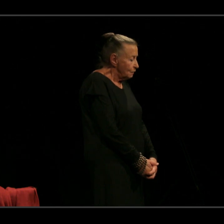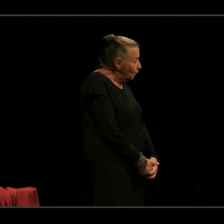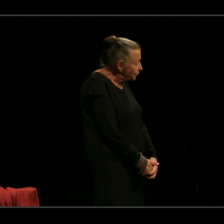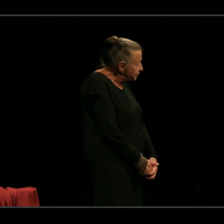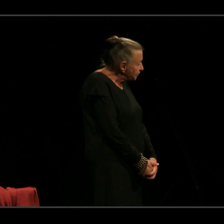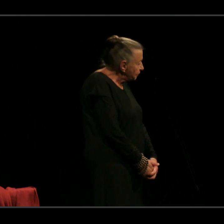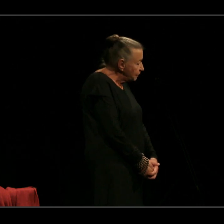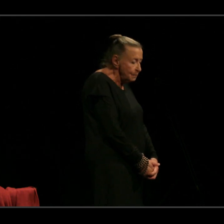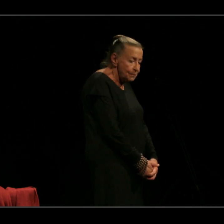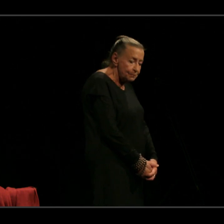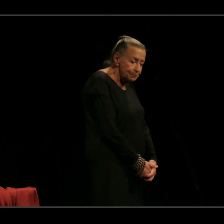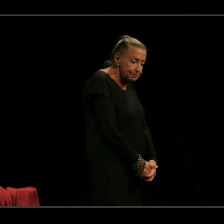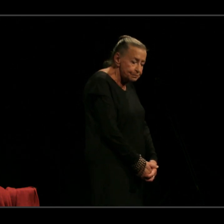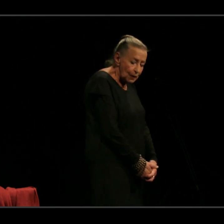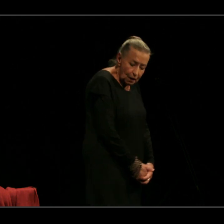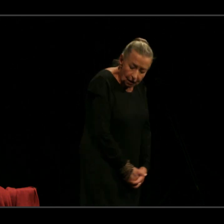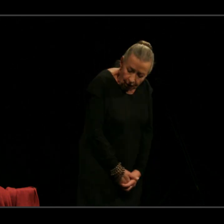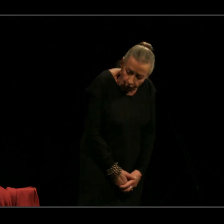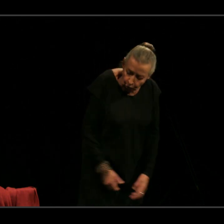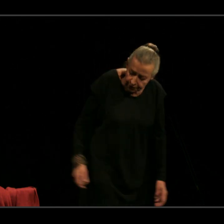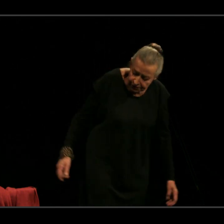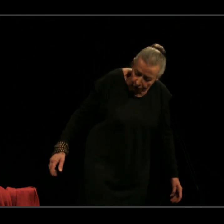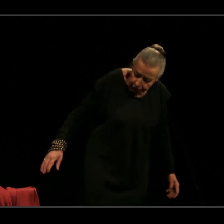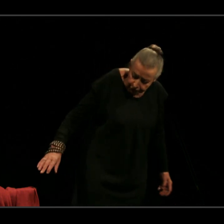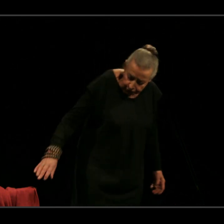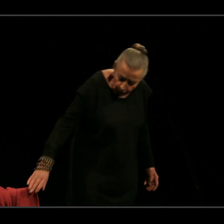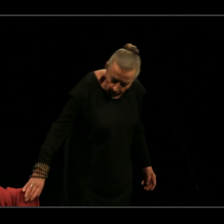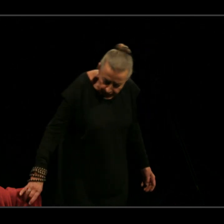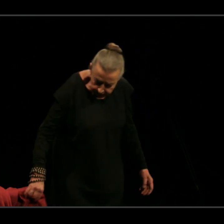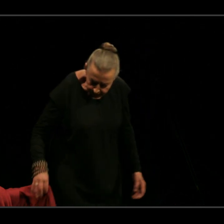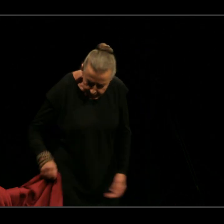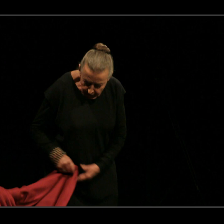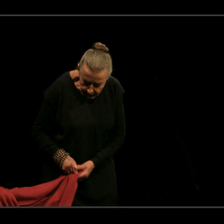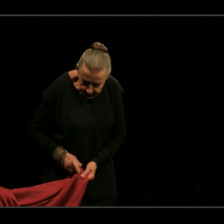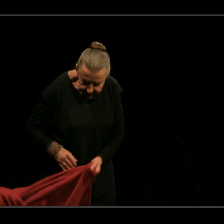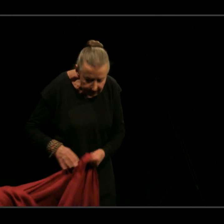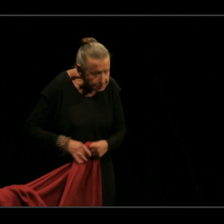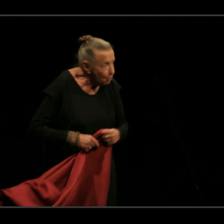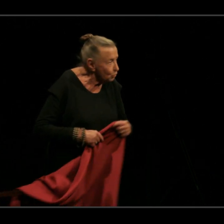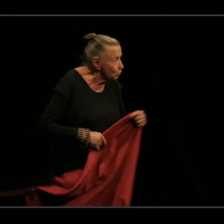The Warden's returning from his gloried chase,